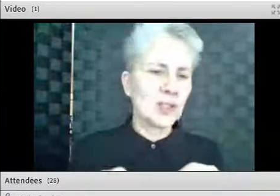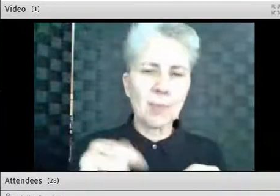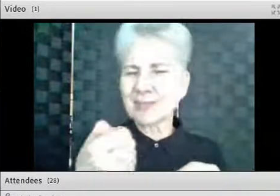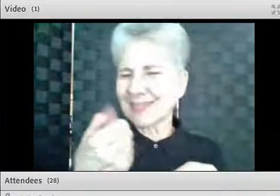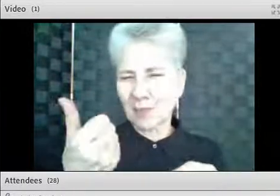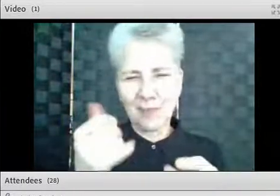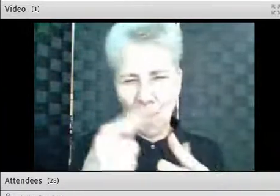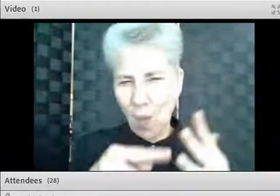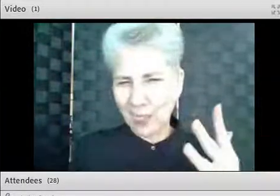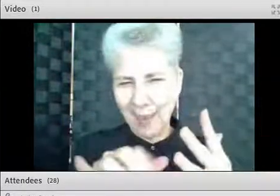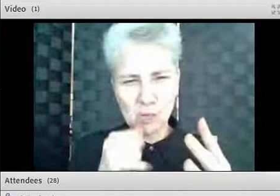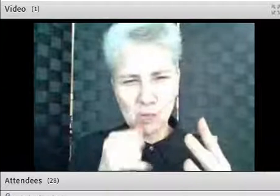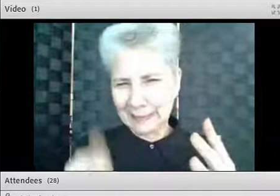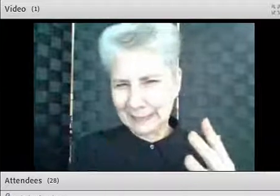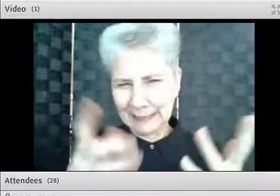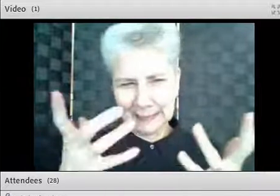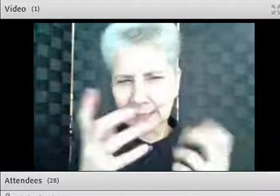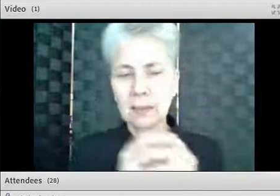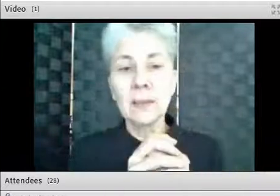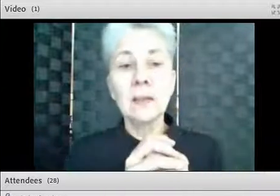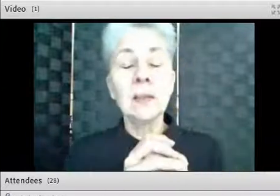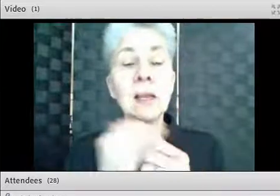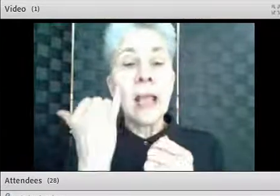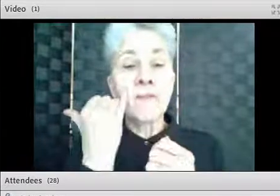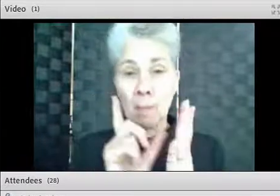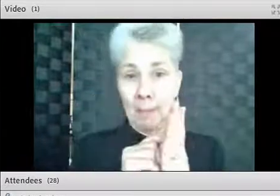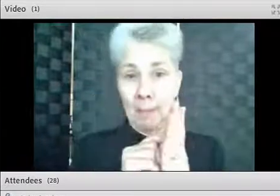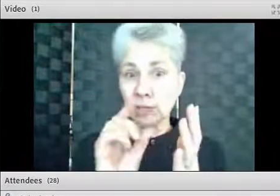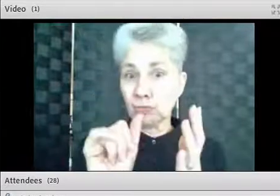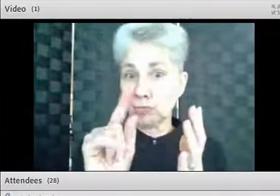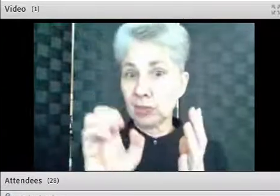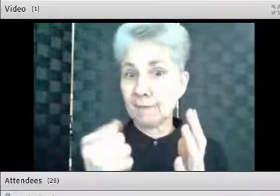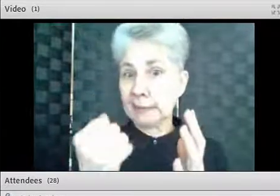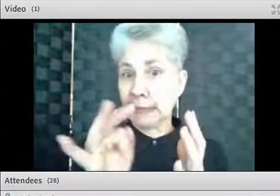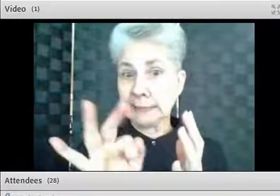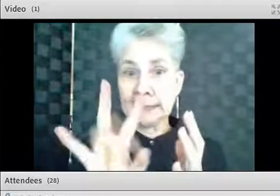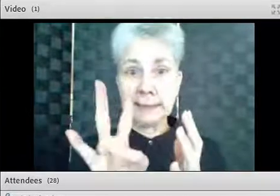So if you have the publication date of, like, 1970 in square brackets,